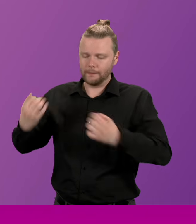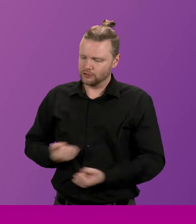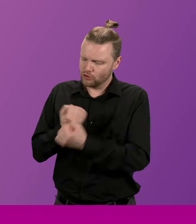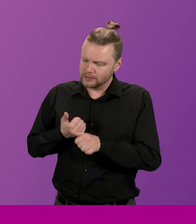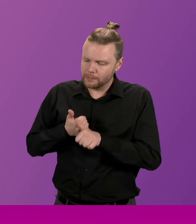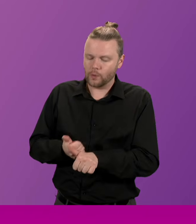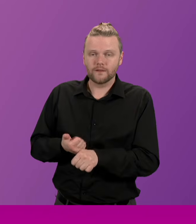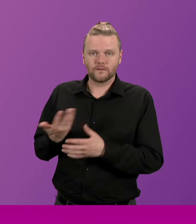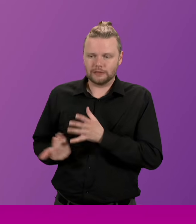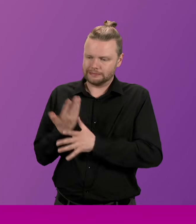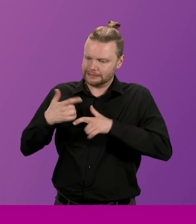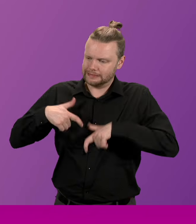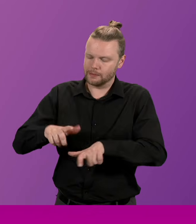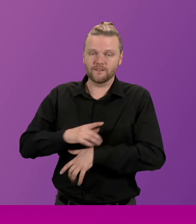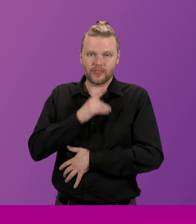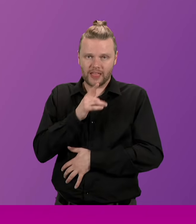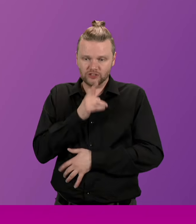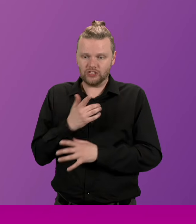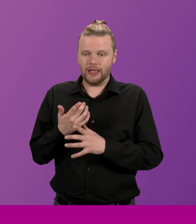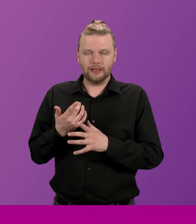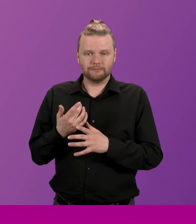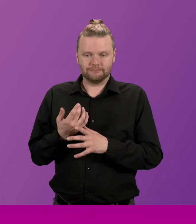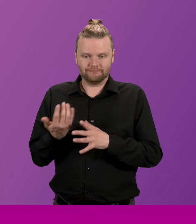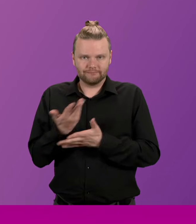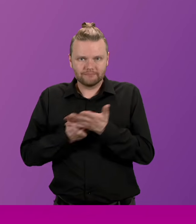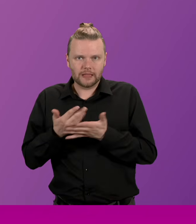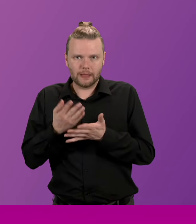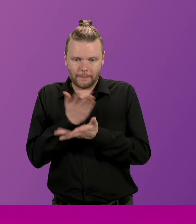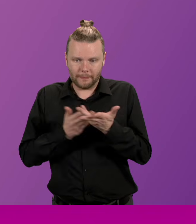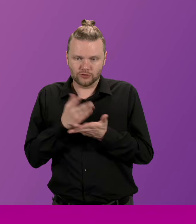sustainability of our energy industries to ensure that our country’s energy needs can